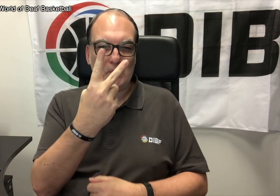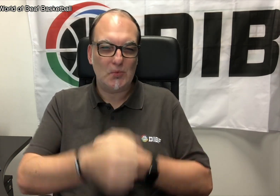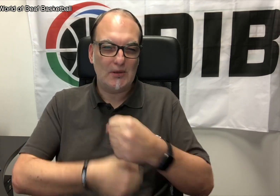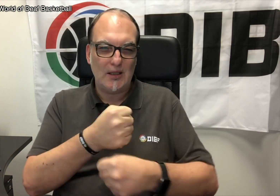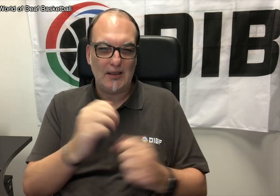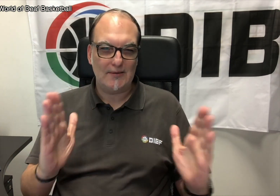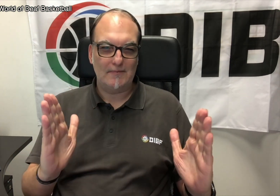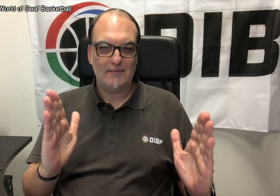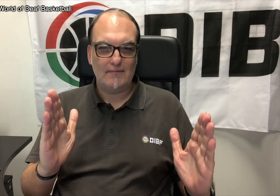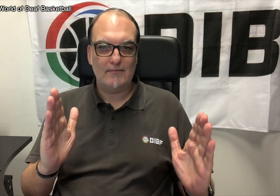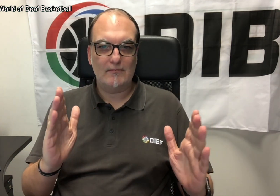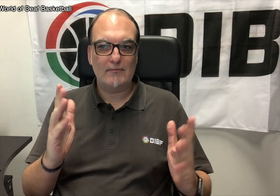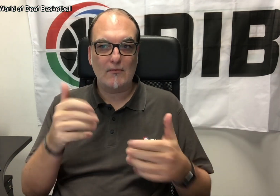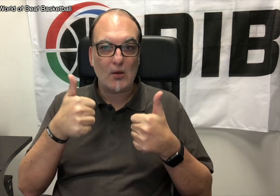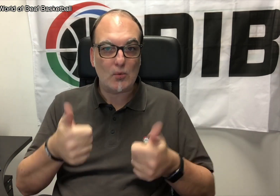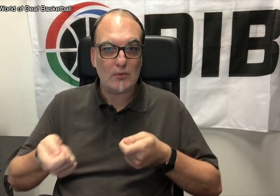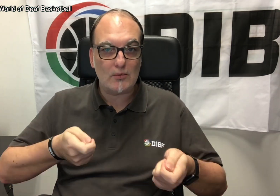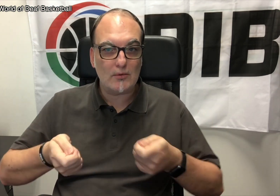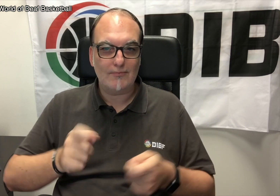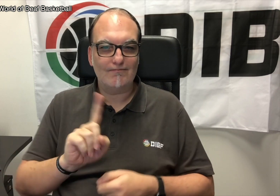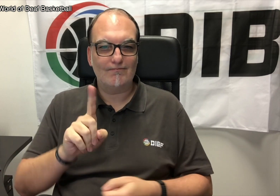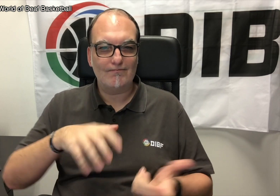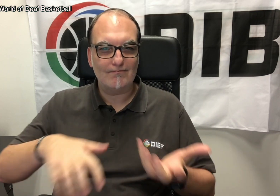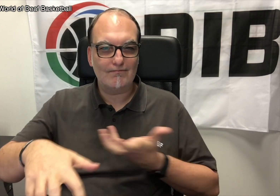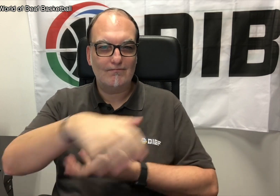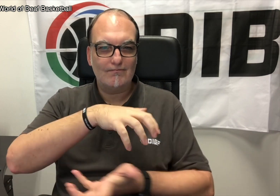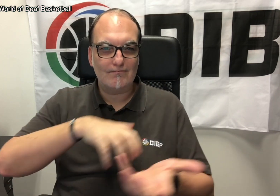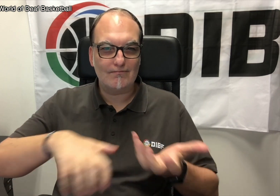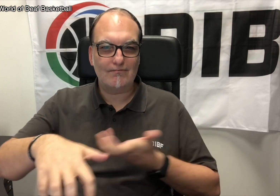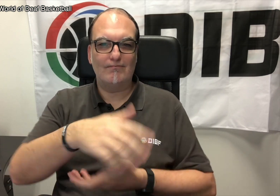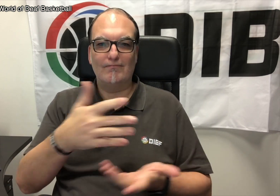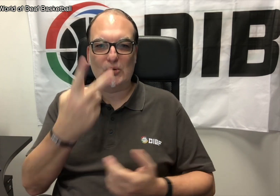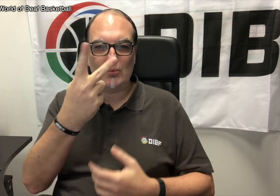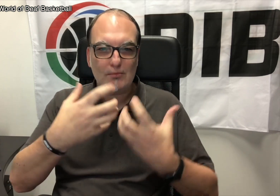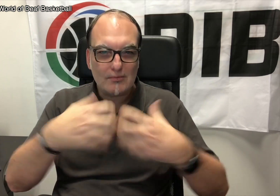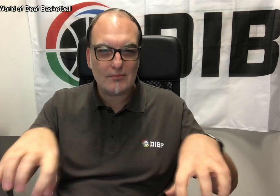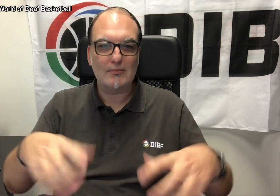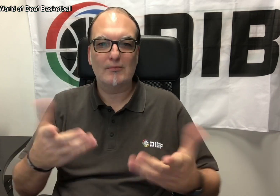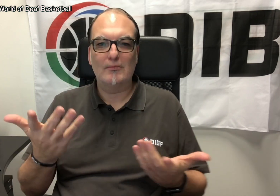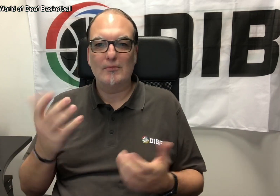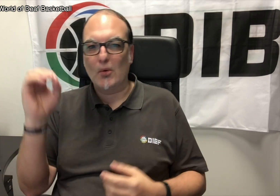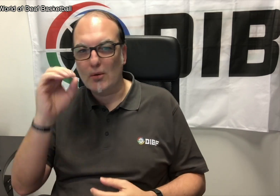a two year period... was ICSD well governed? No, there was some chaos with the split into two groups.